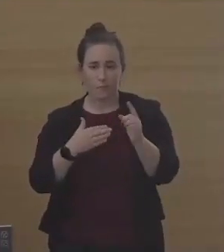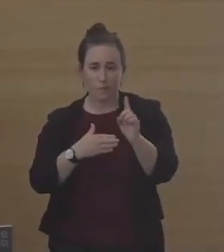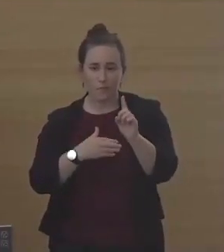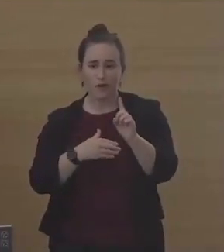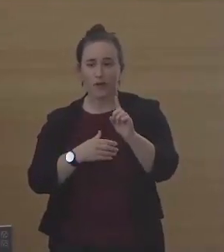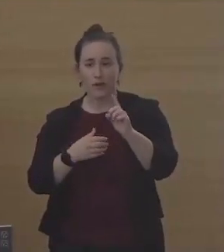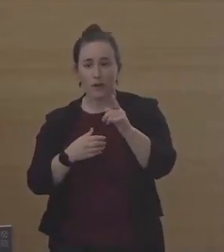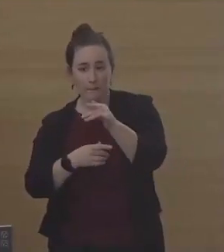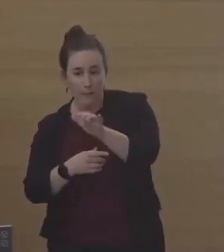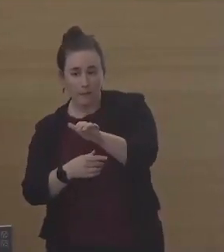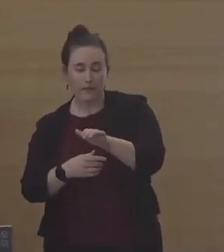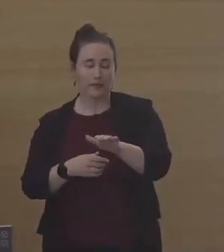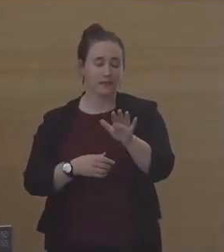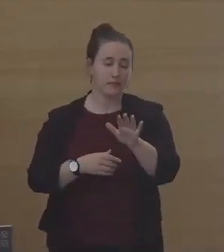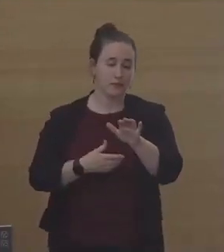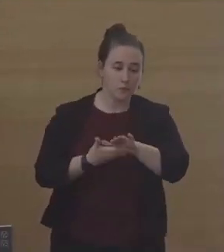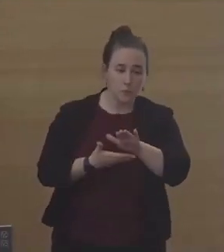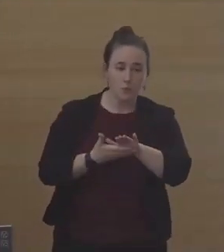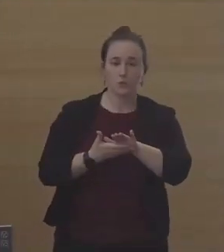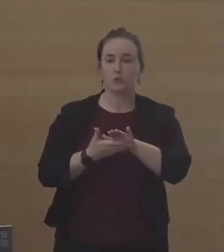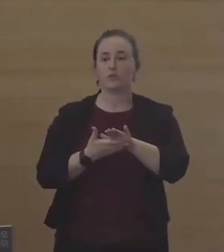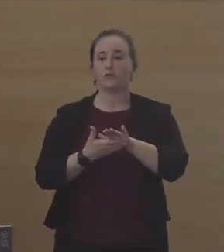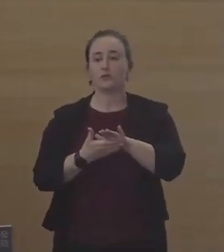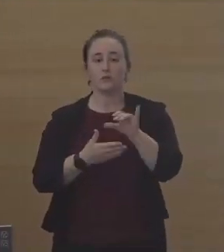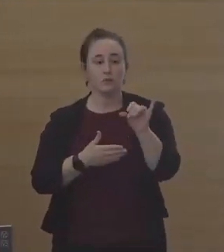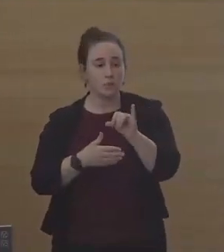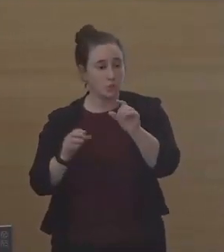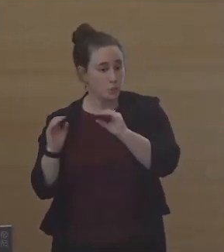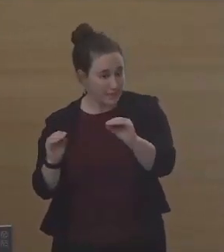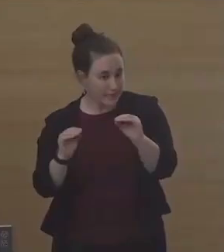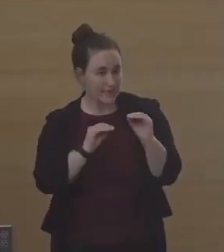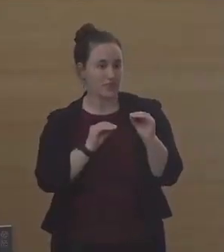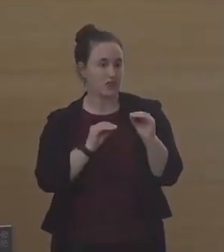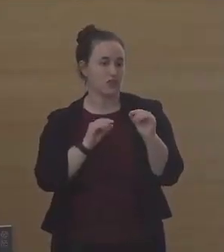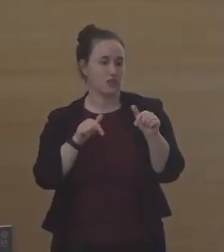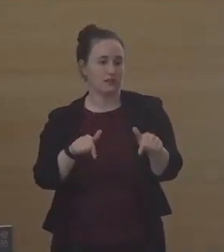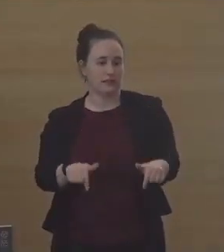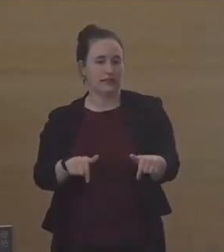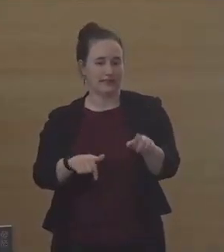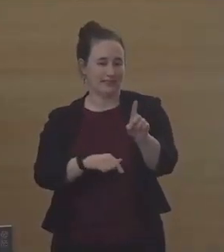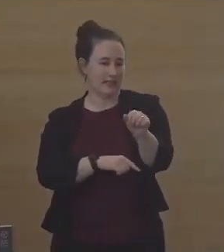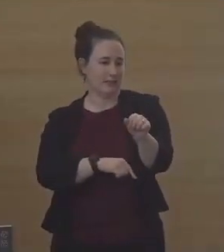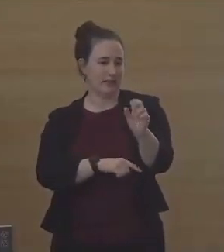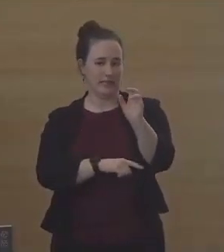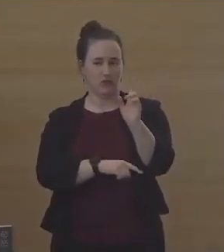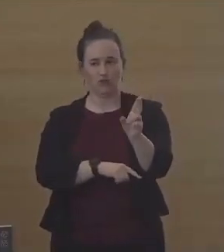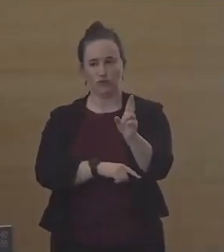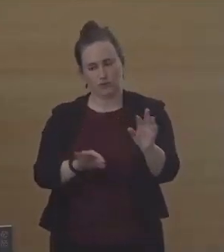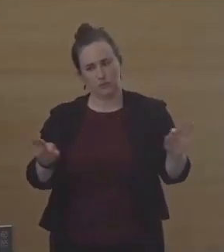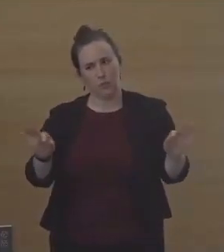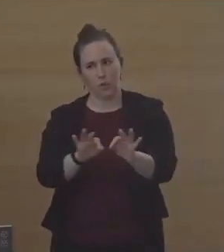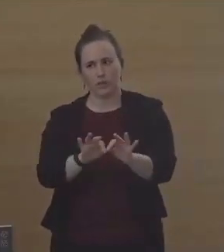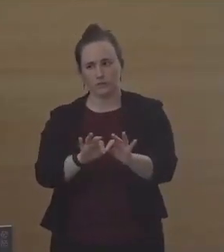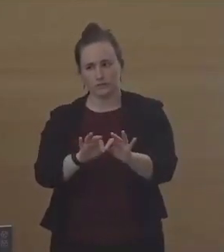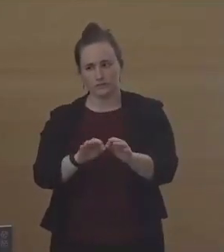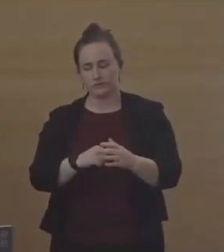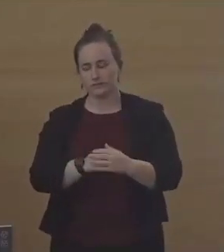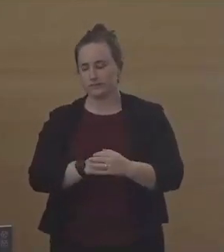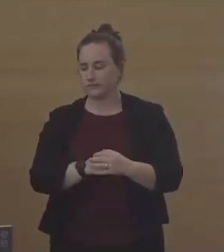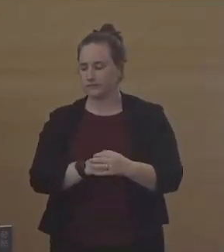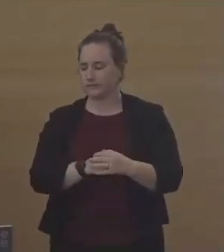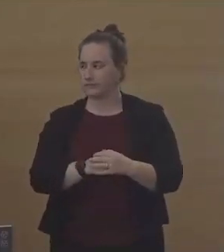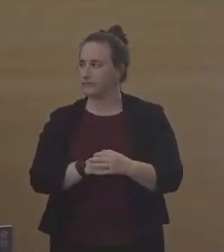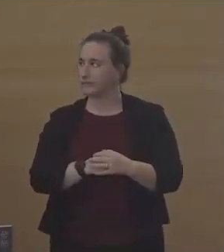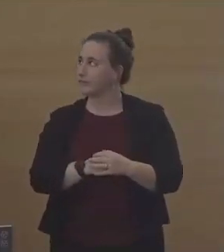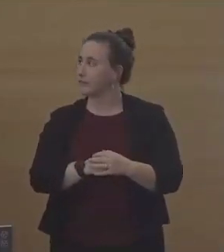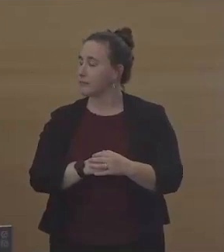and to teach disability history.